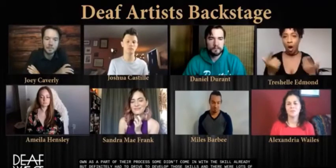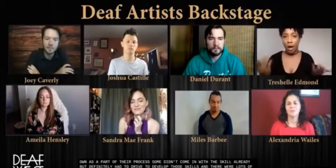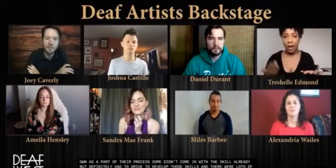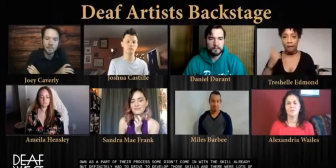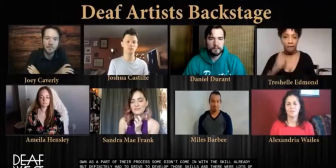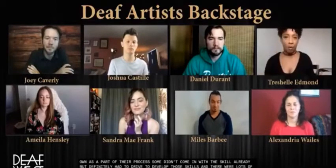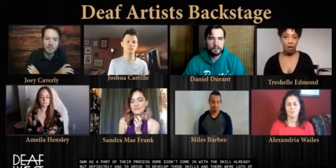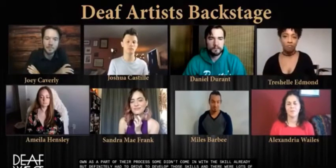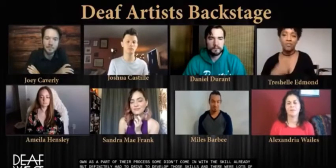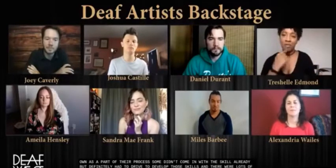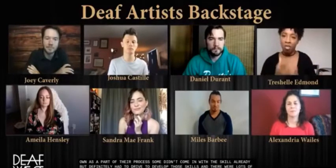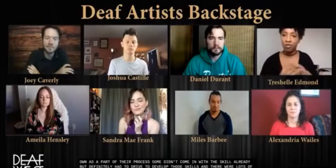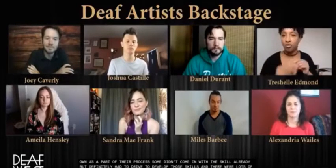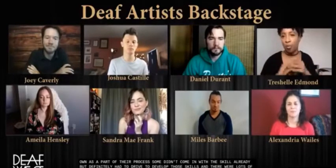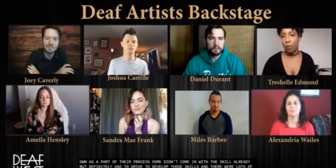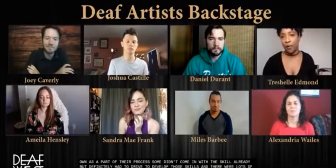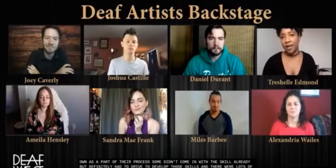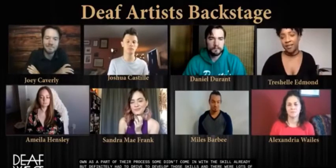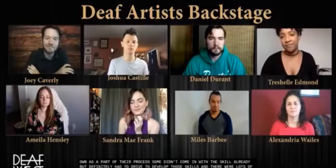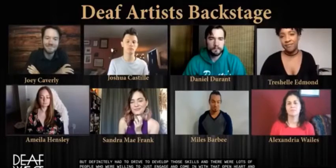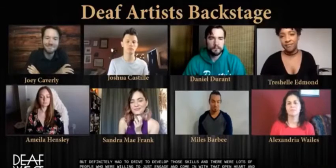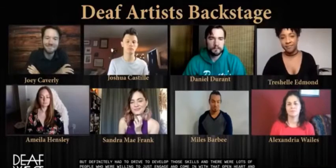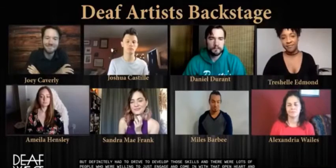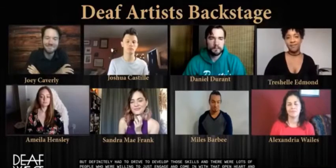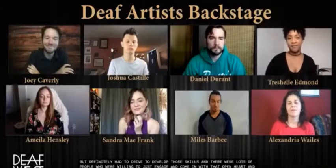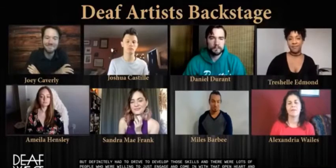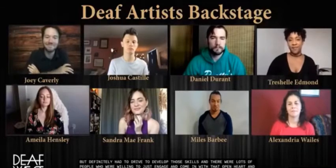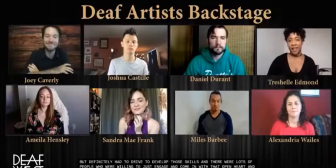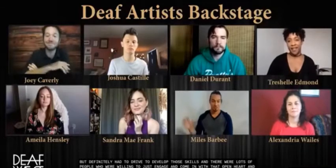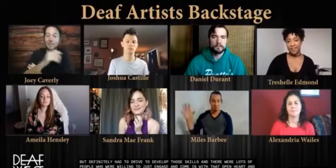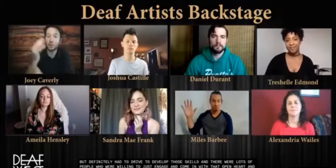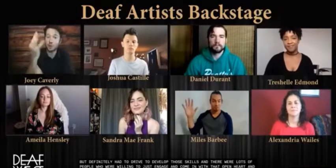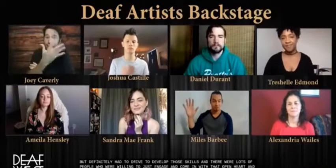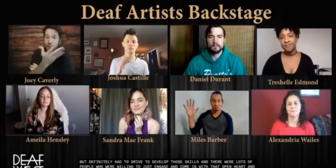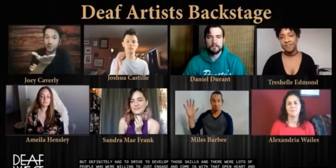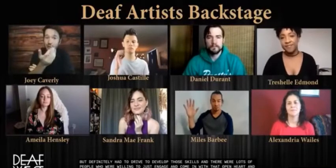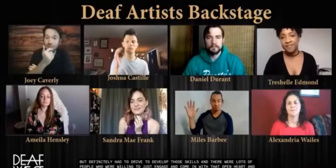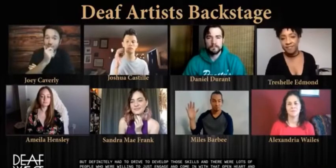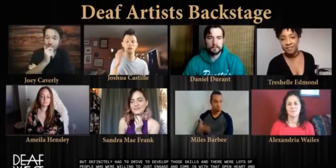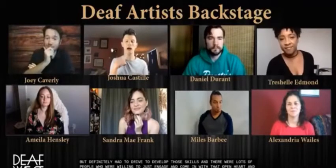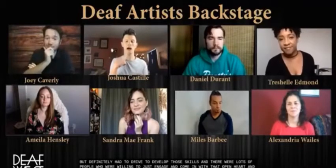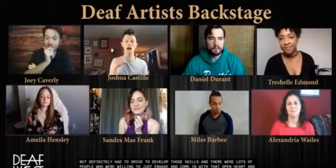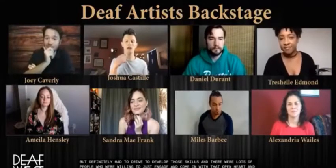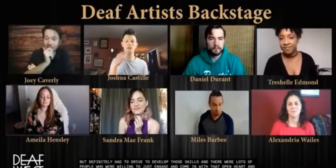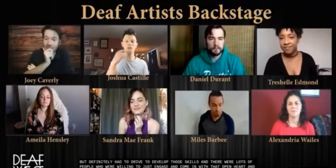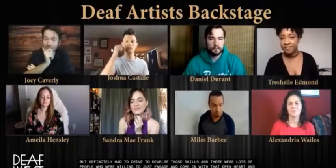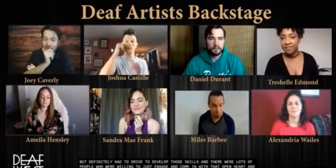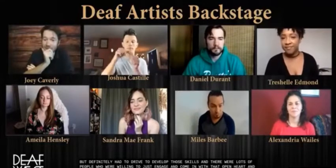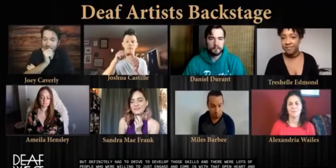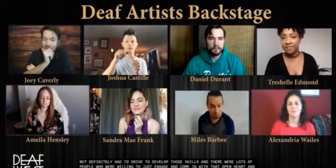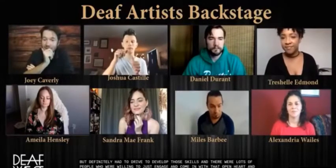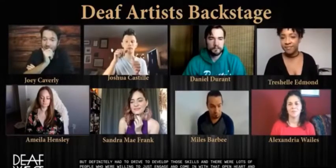to tell a story and that's what We're all there for was to tell a story. Joey: Josh you had a comment.